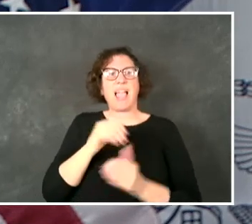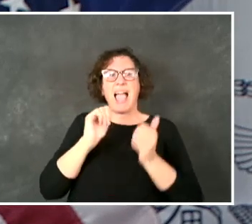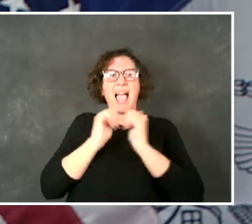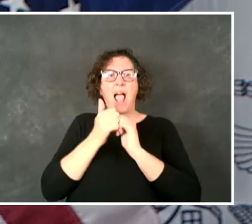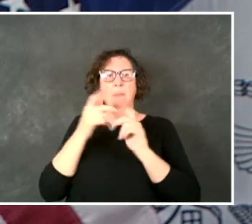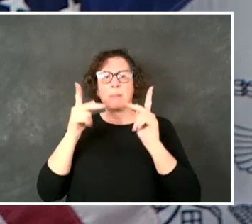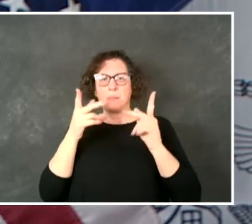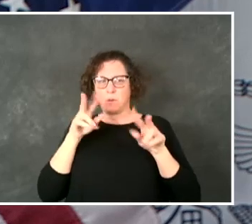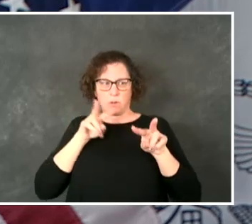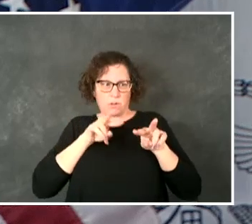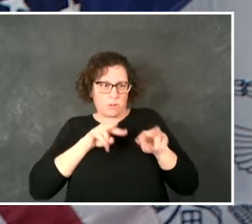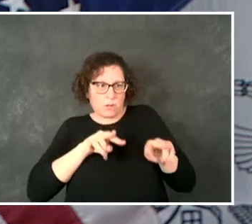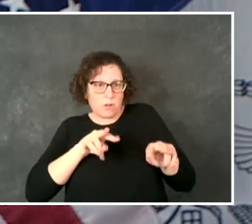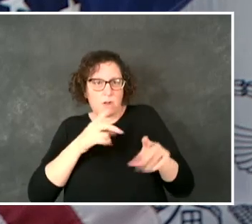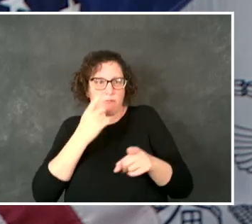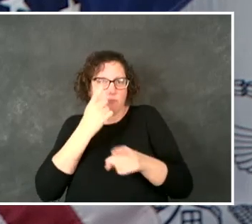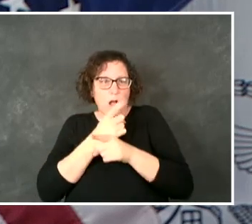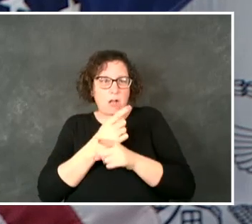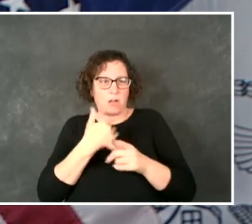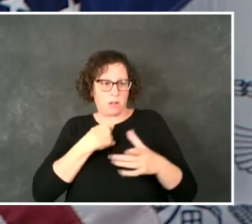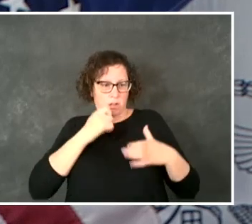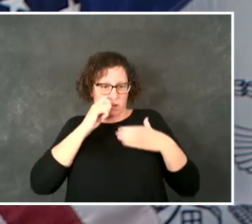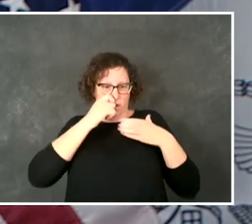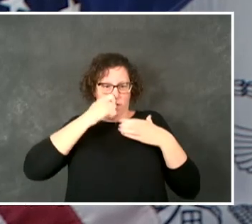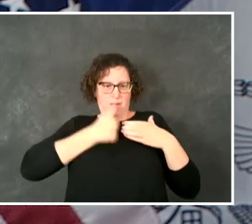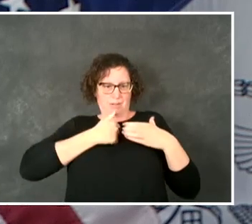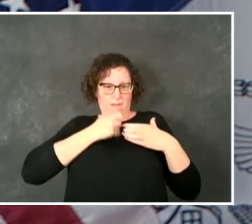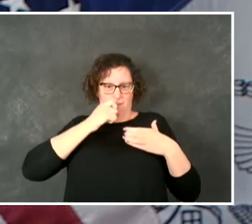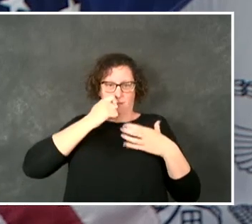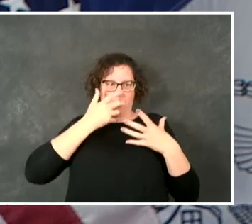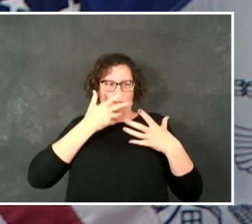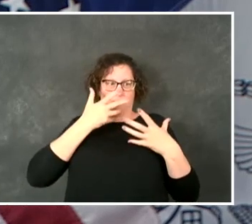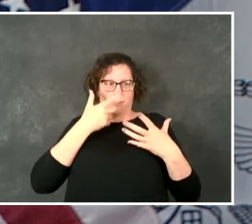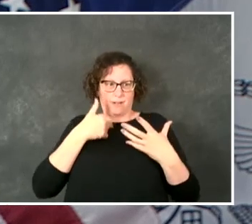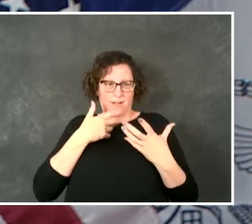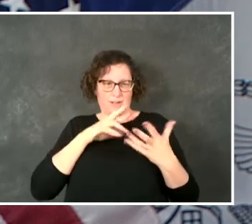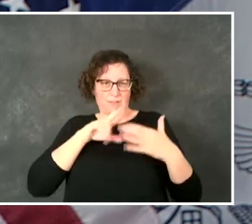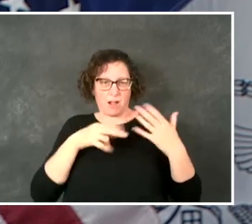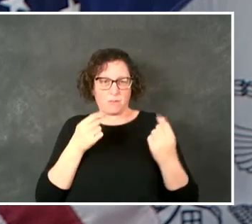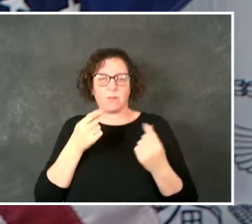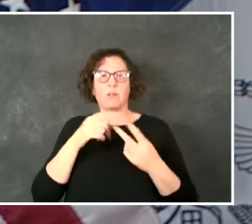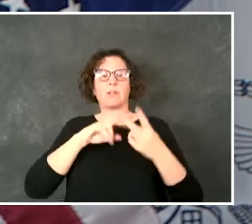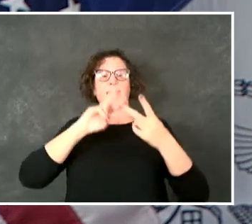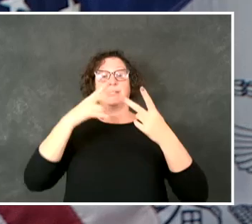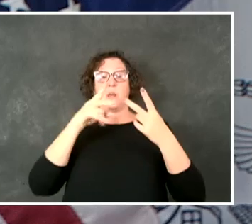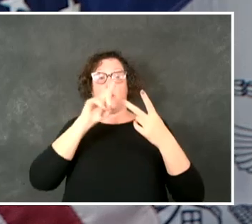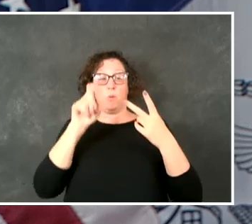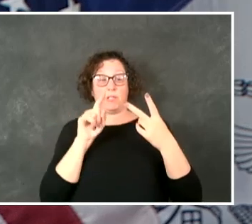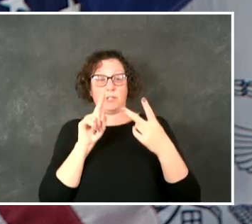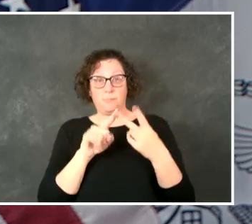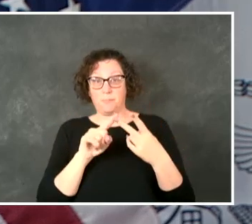MONITOR THE IDEA TO ADMINISTER THE TEST AND MY SECOND QUESTION IS ABOUT THE